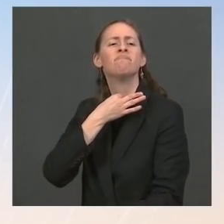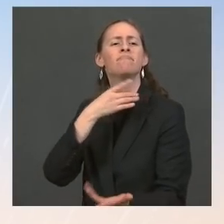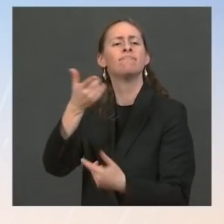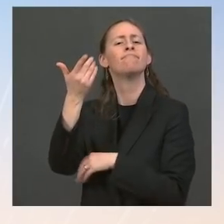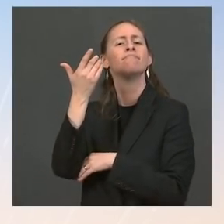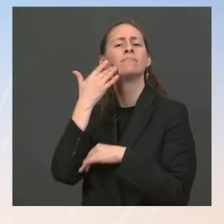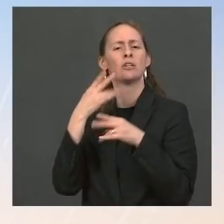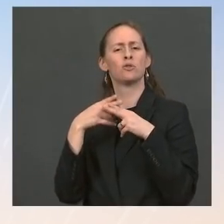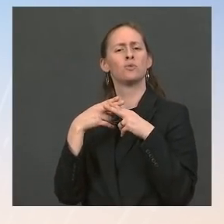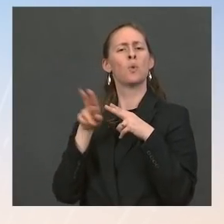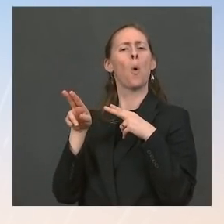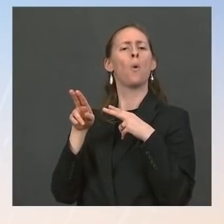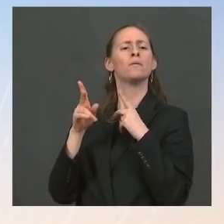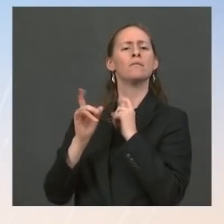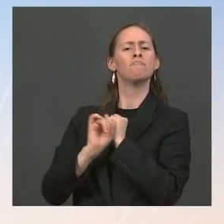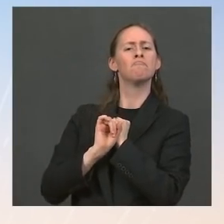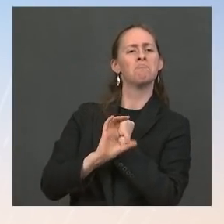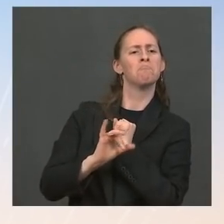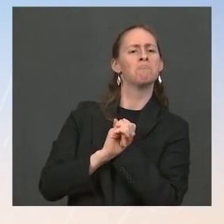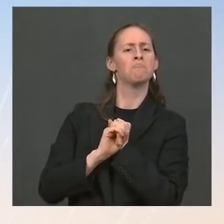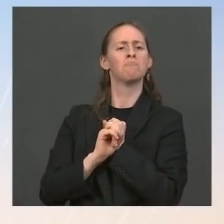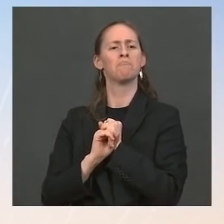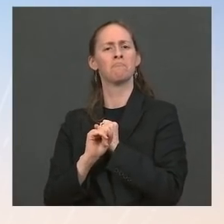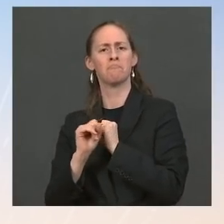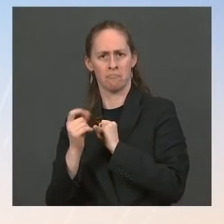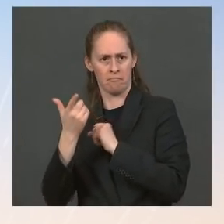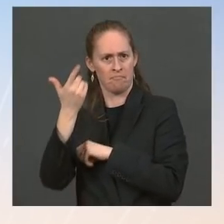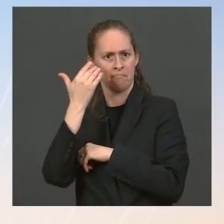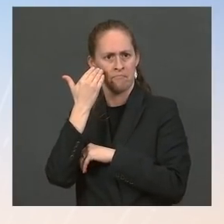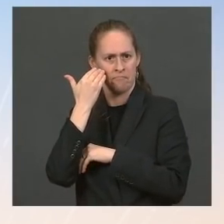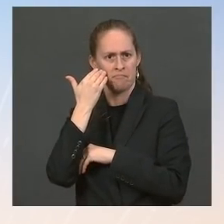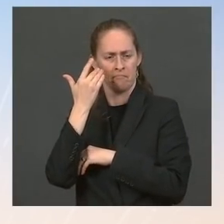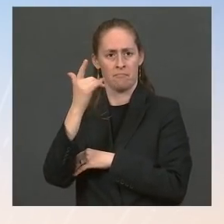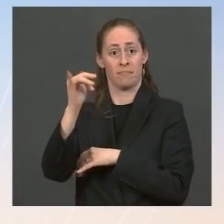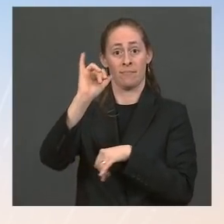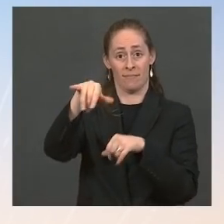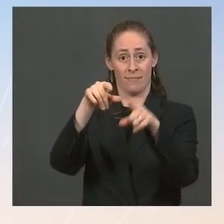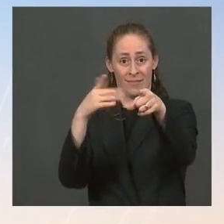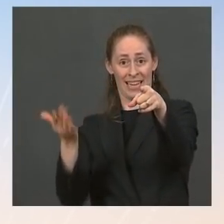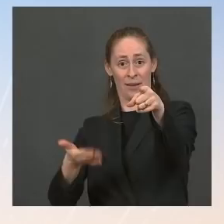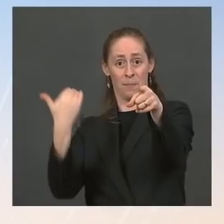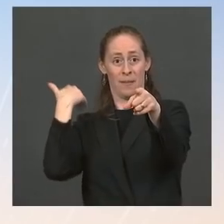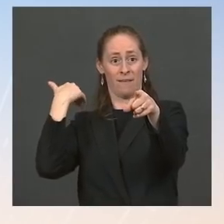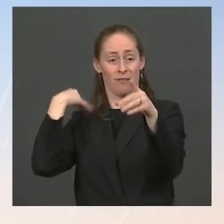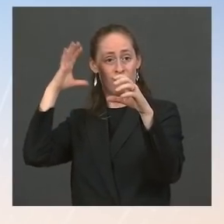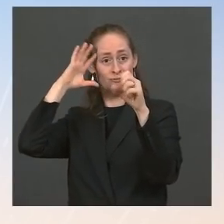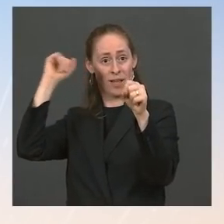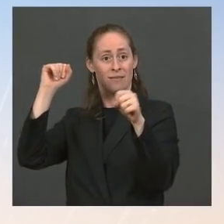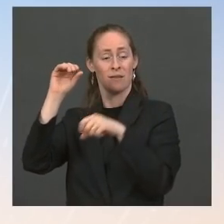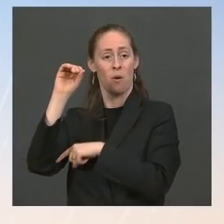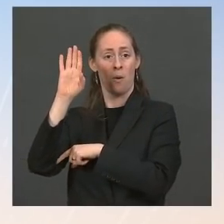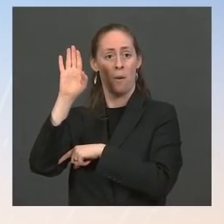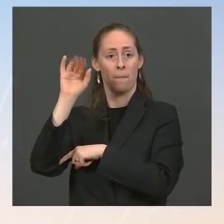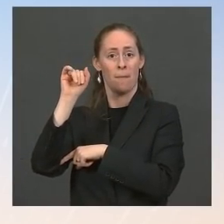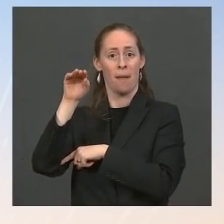You were here in 2010 when President Obama signed the ACA, gave a couple of speeches, and then moved on.